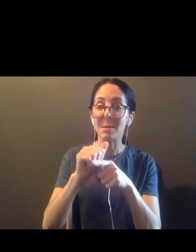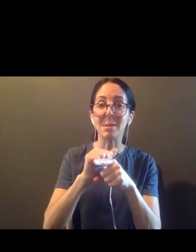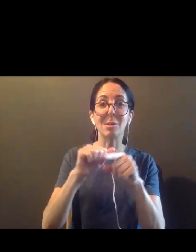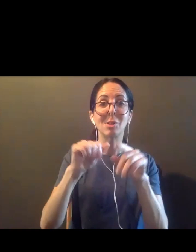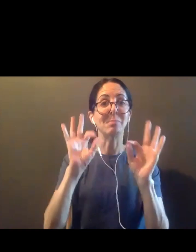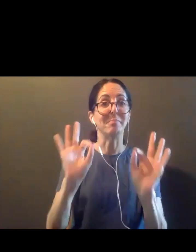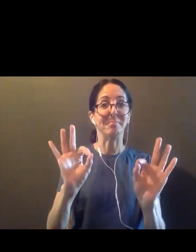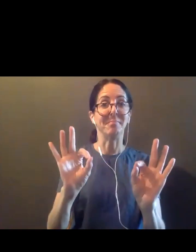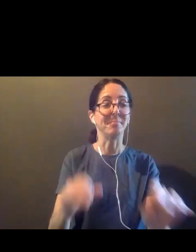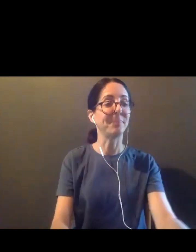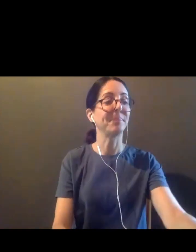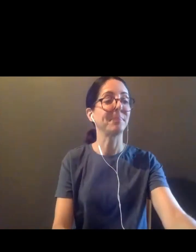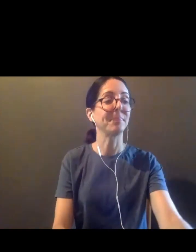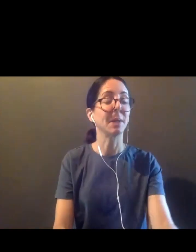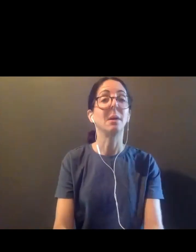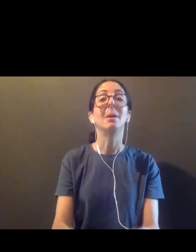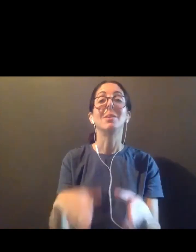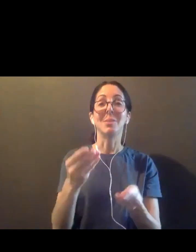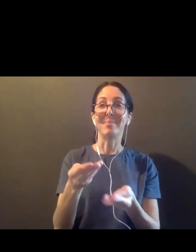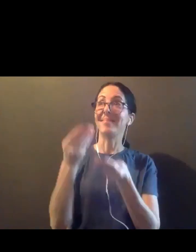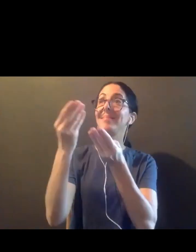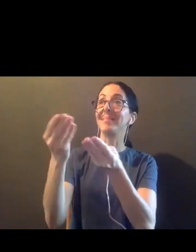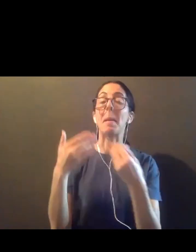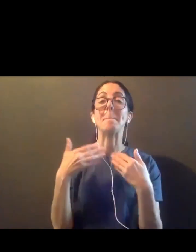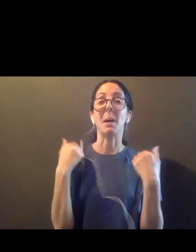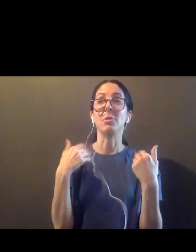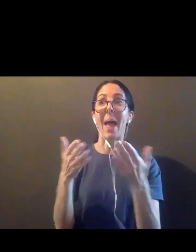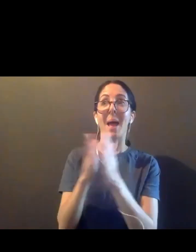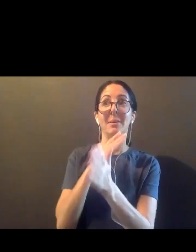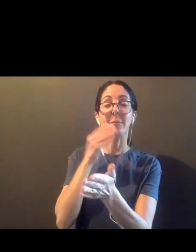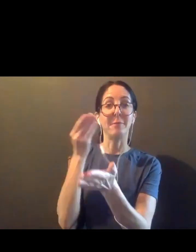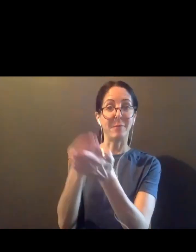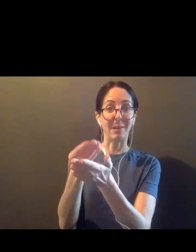And took it to the Ministry for funding.